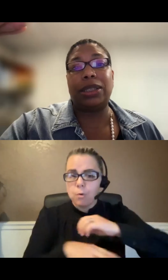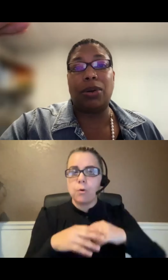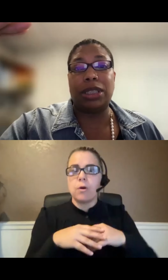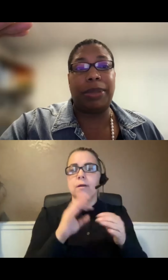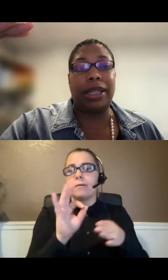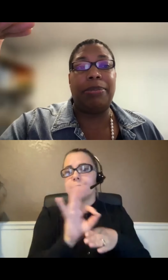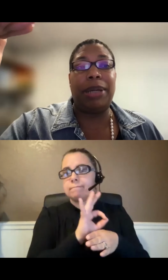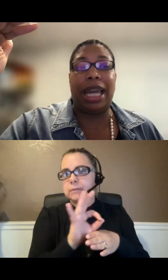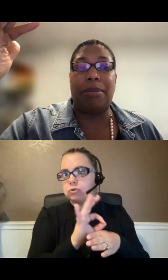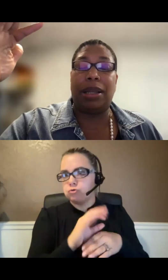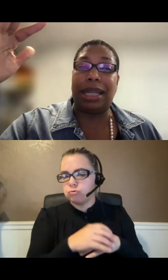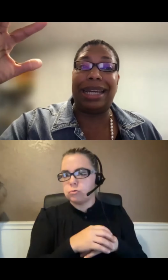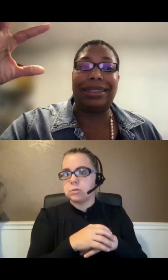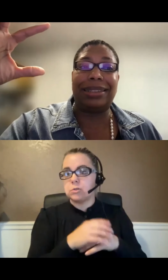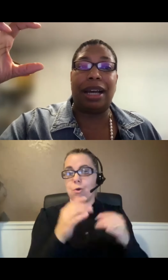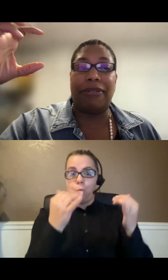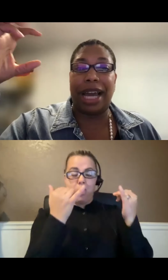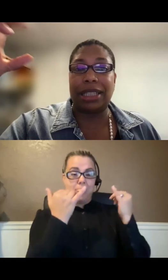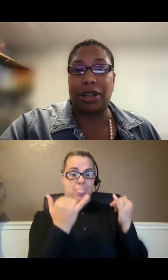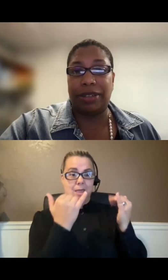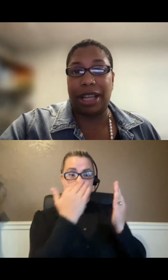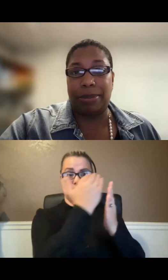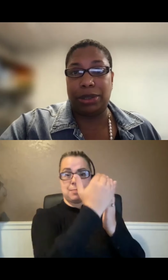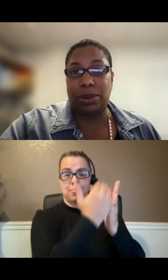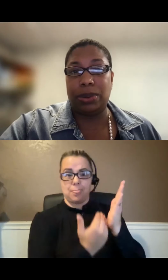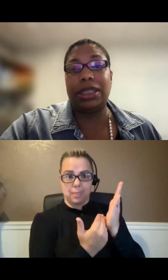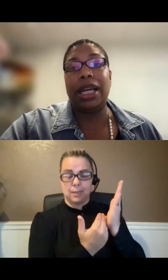This ultimately became a list of XR development tools